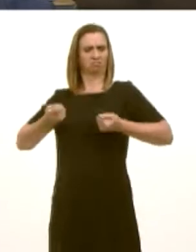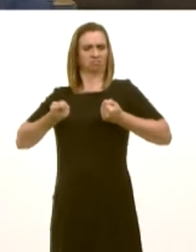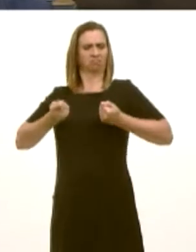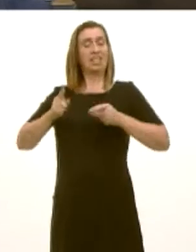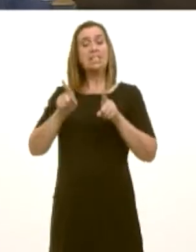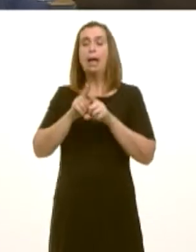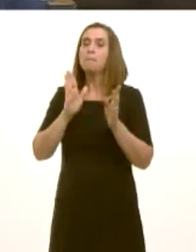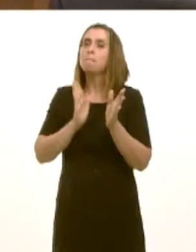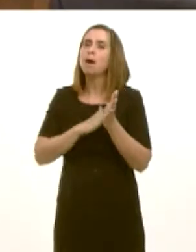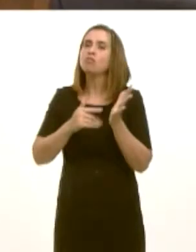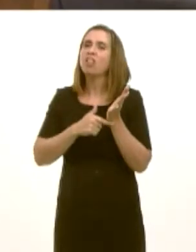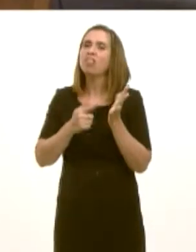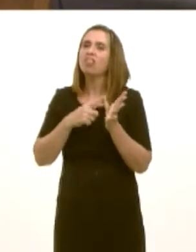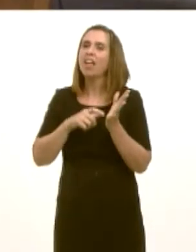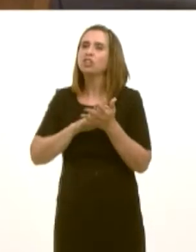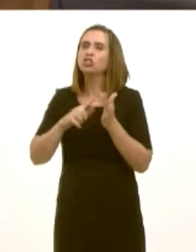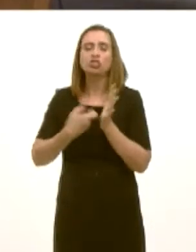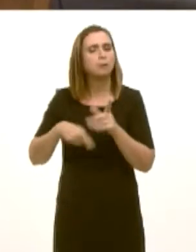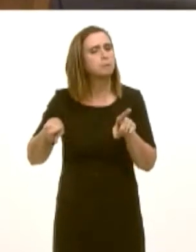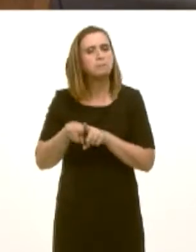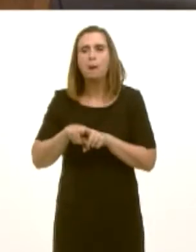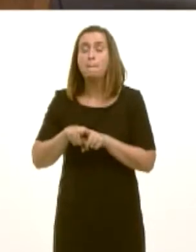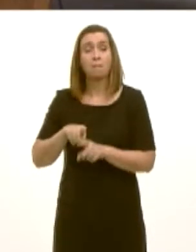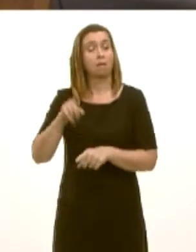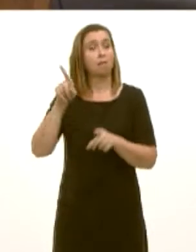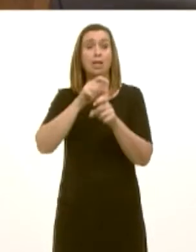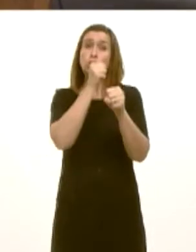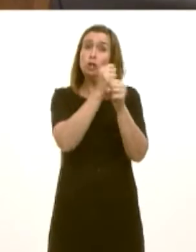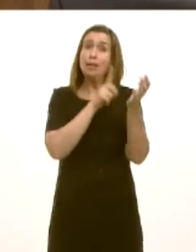If you don't control it, abolish it. We saw that with the GLC.